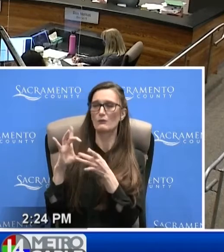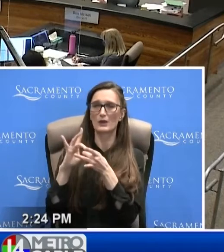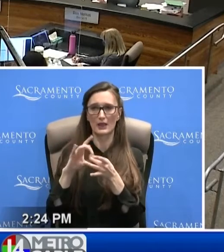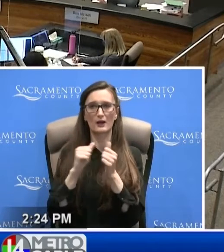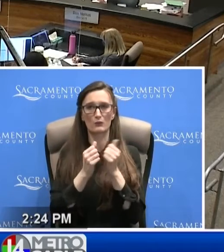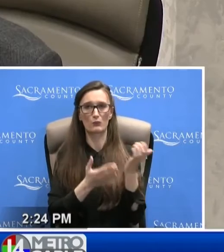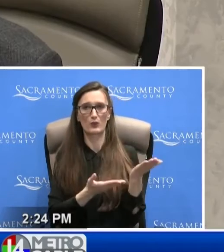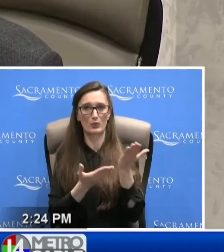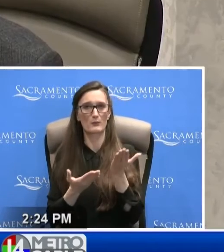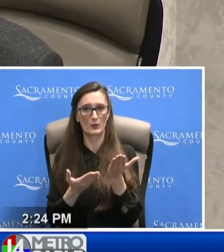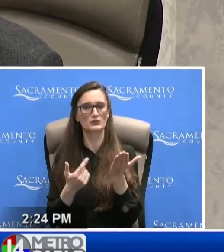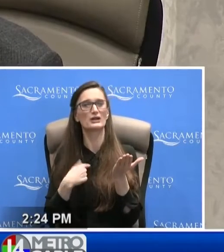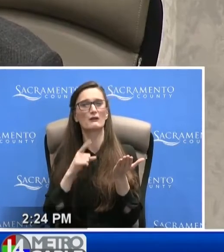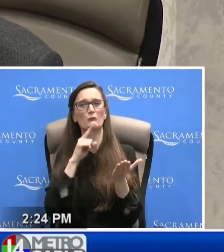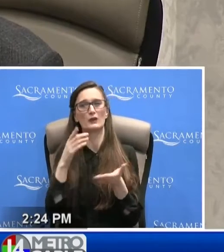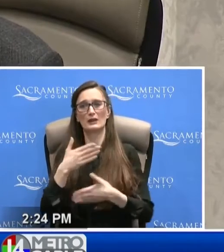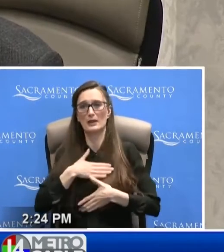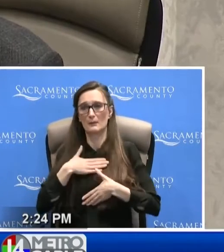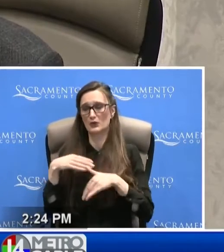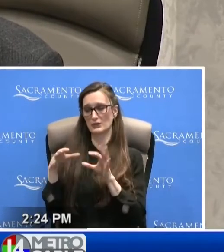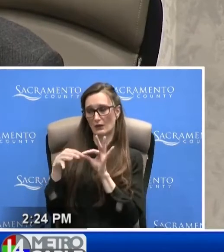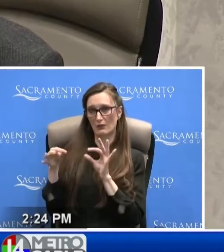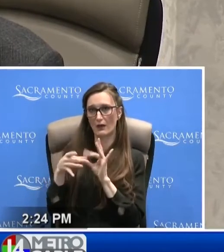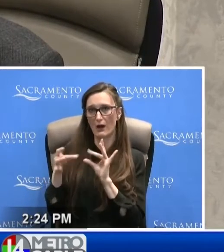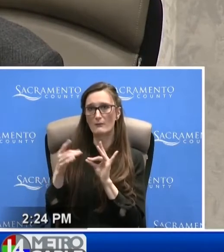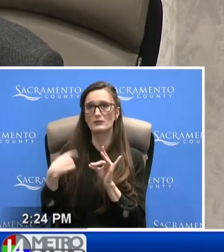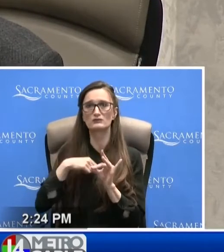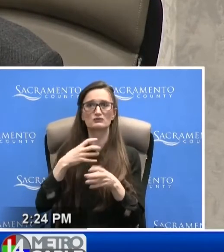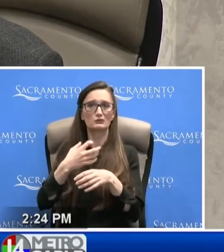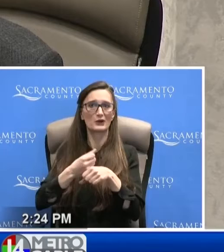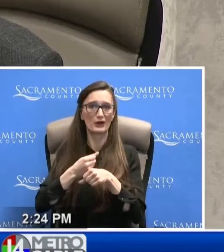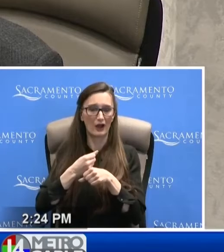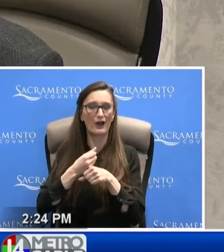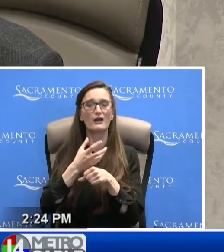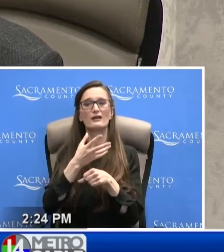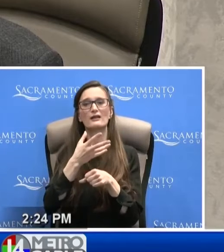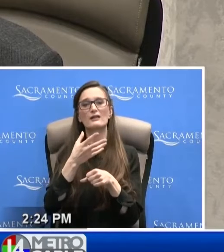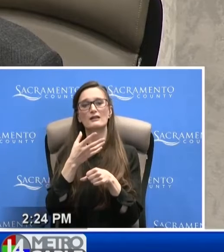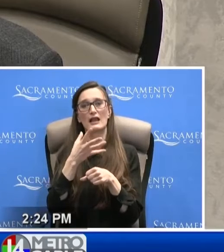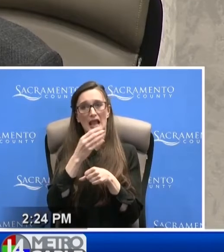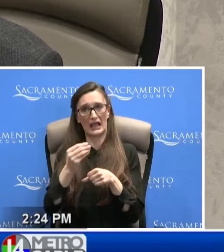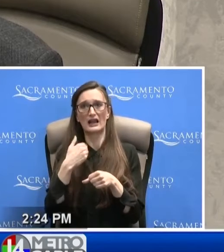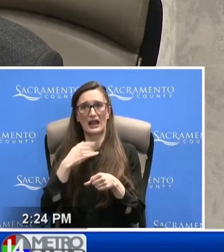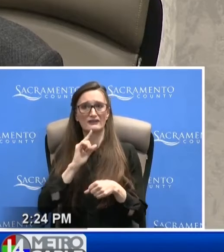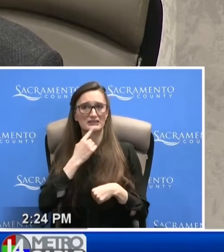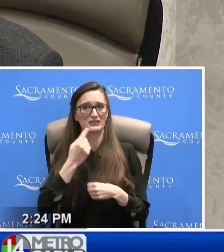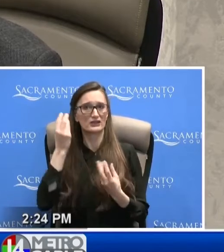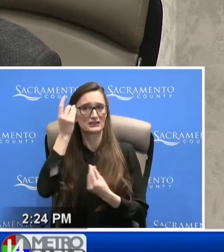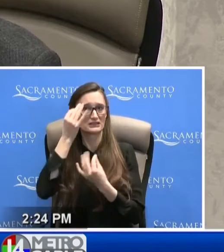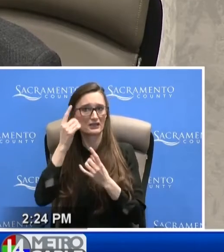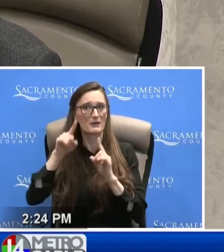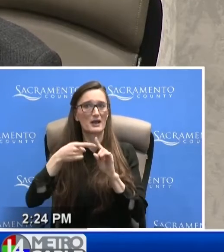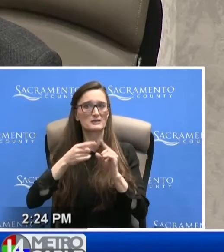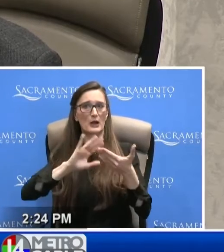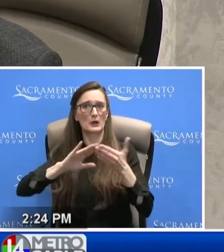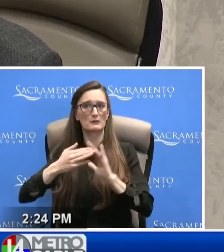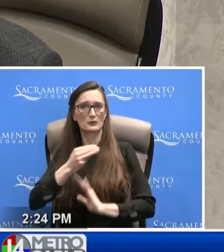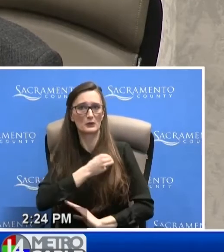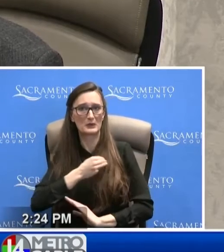appreciate the comments that we've received and I think the serious consideration by community members that were submitted to both